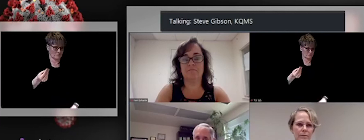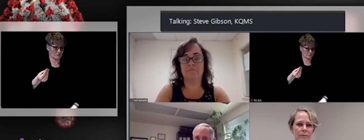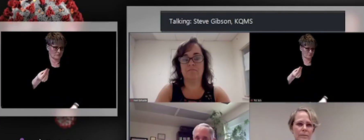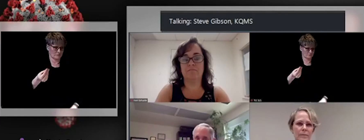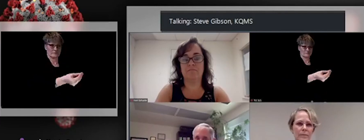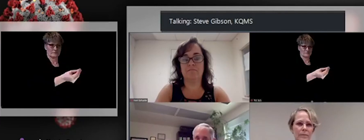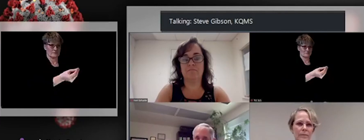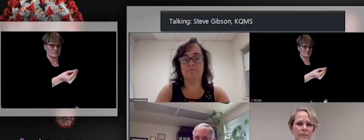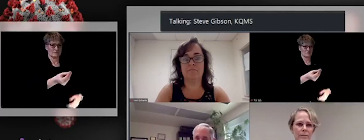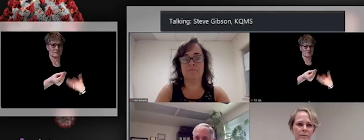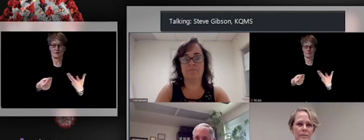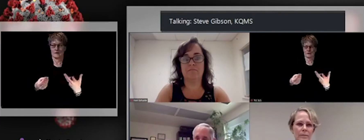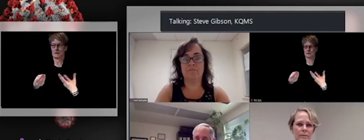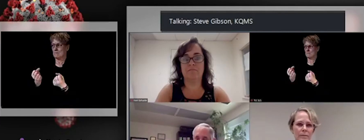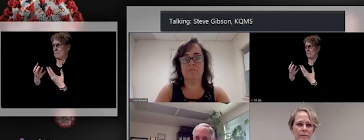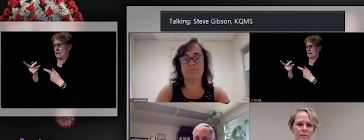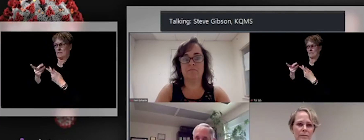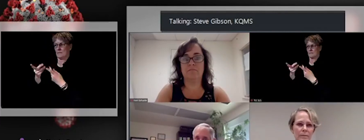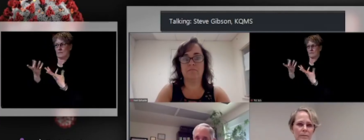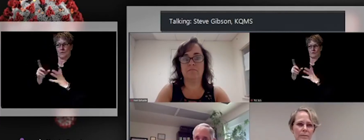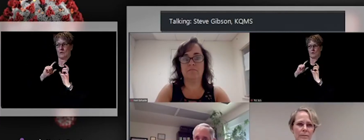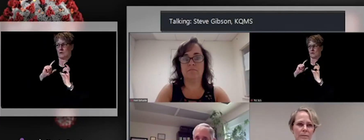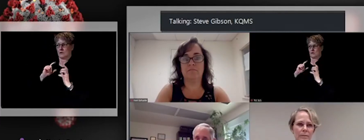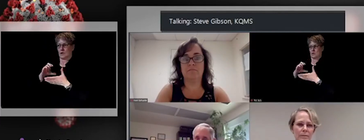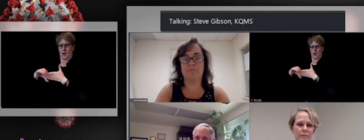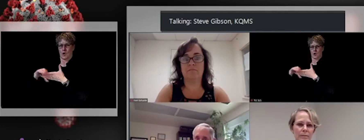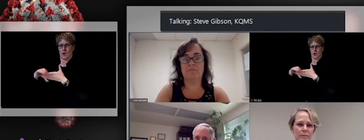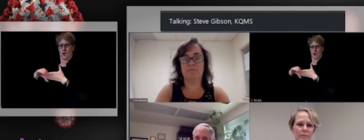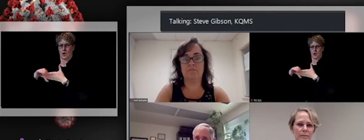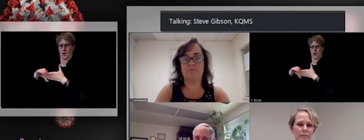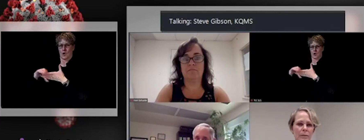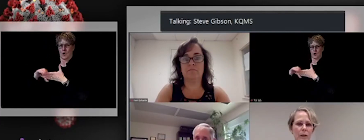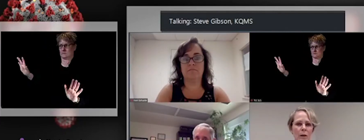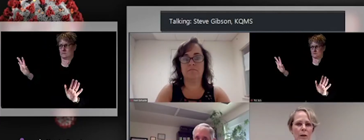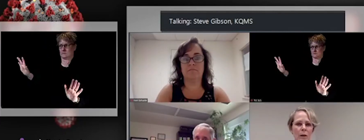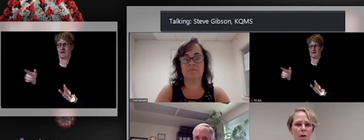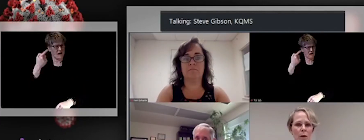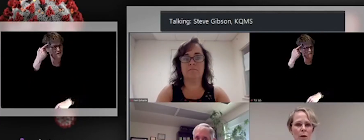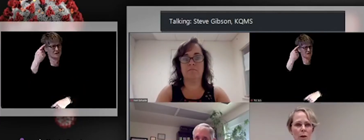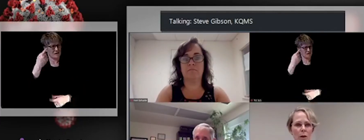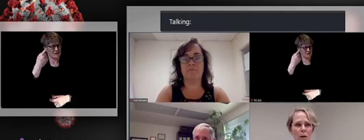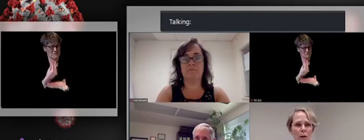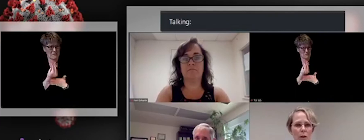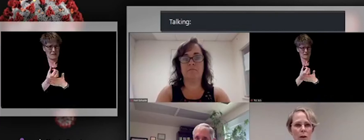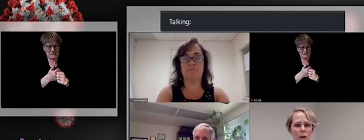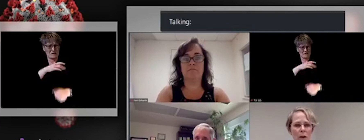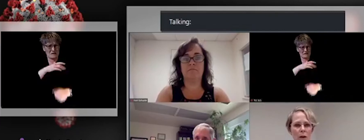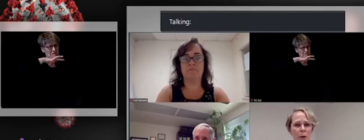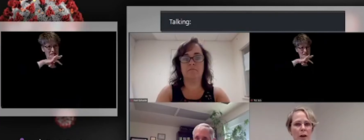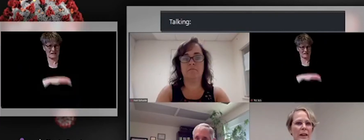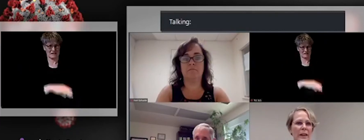the exchange of money - which is seems just filthy to me.